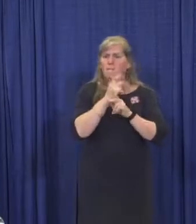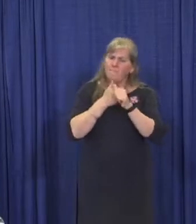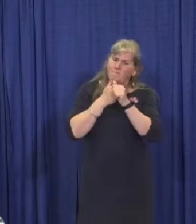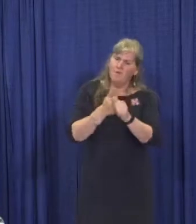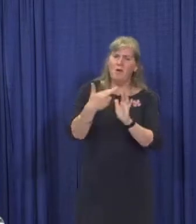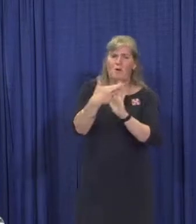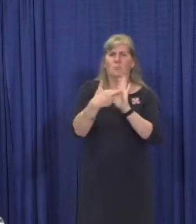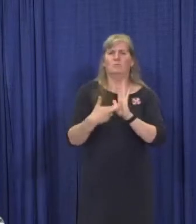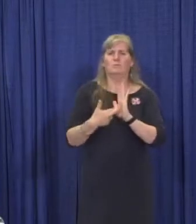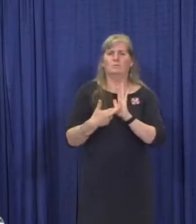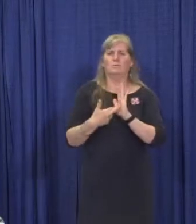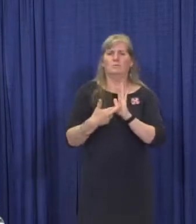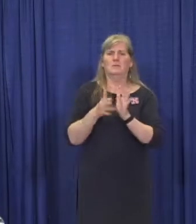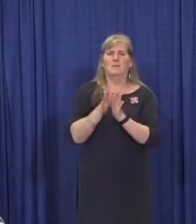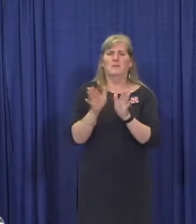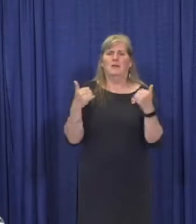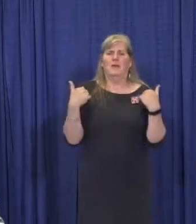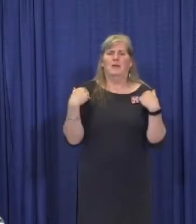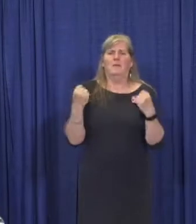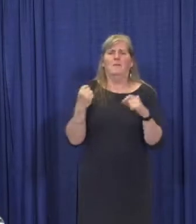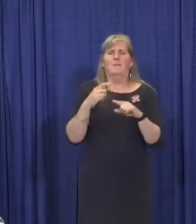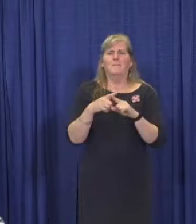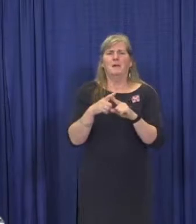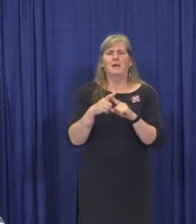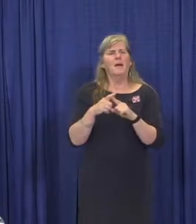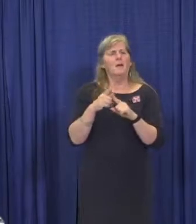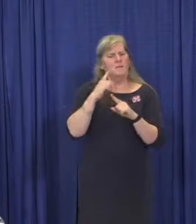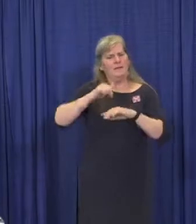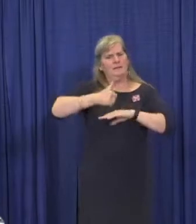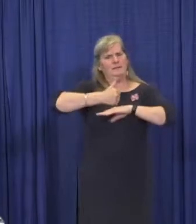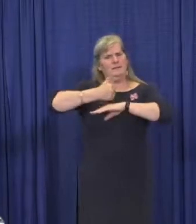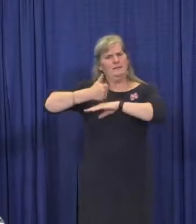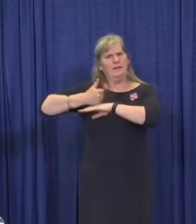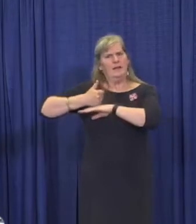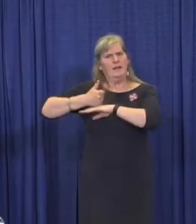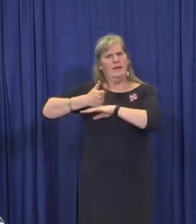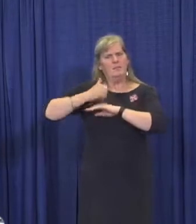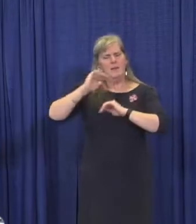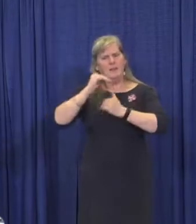sure everyone is adhering to the guidelines for the this point we are confident that the measures